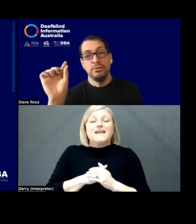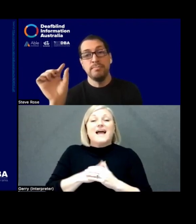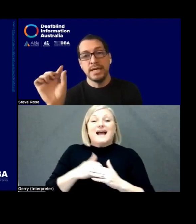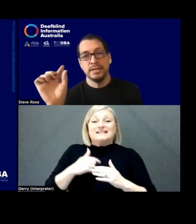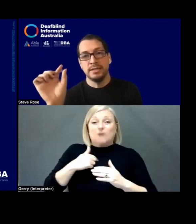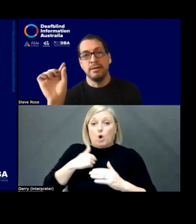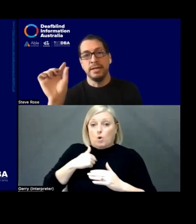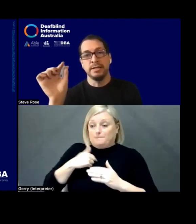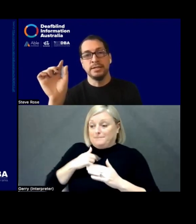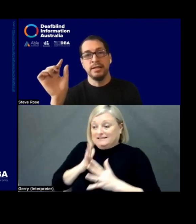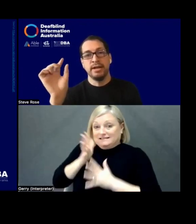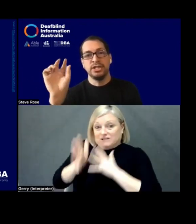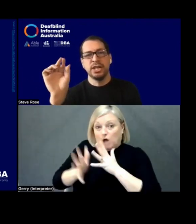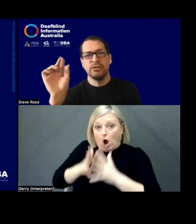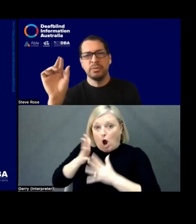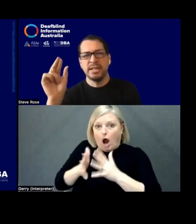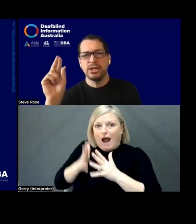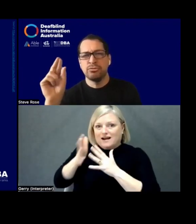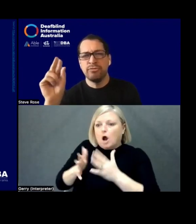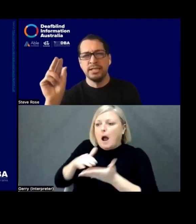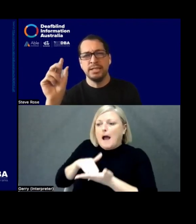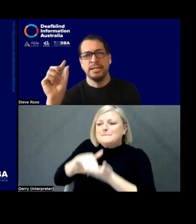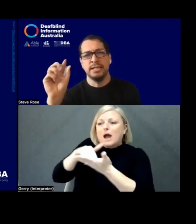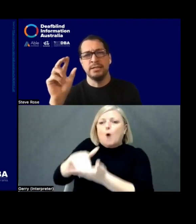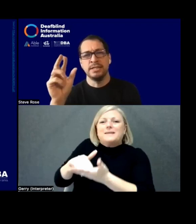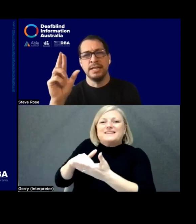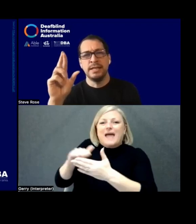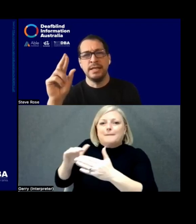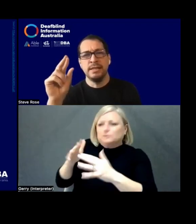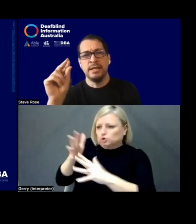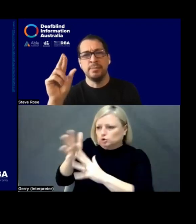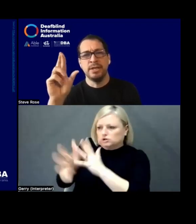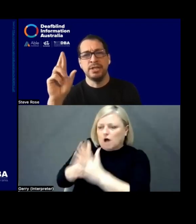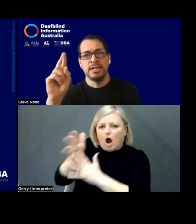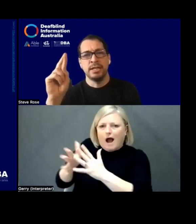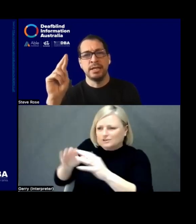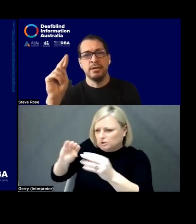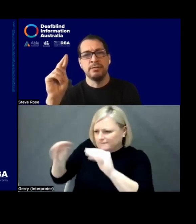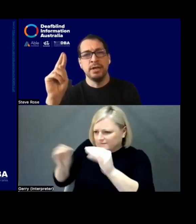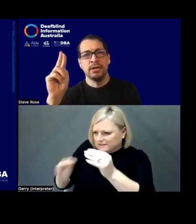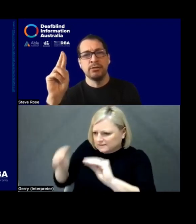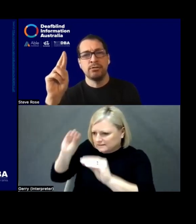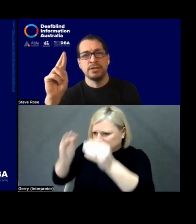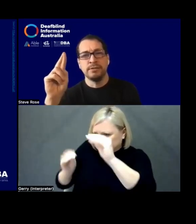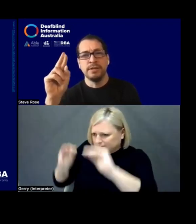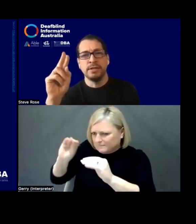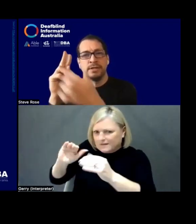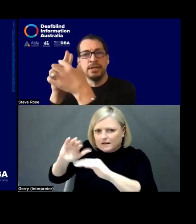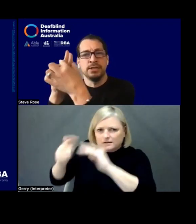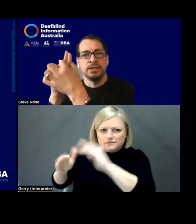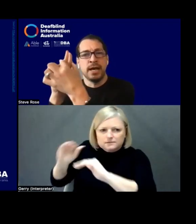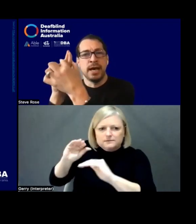like correcting, so you can see in the little picture there, they're kind of crossing fingers and it's a hands